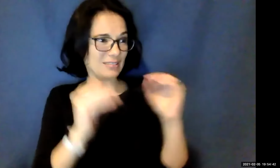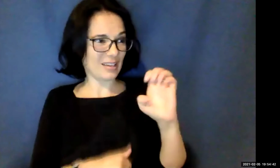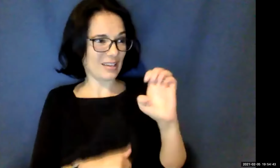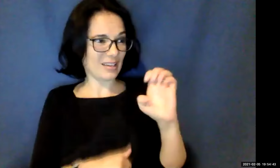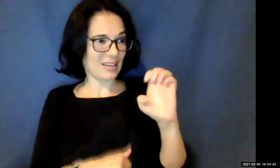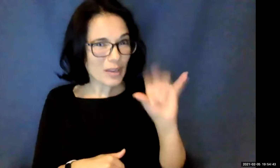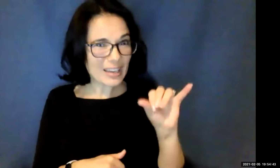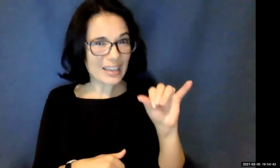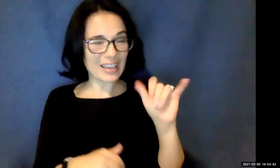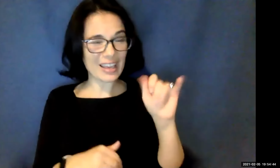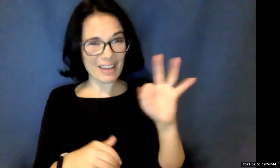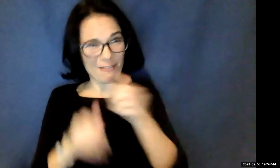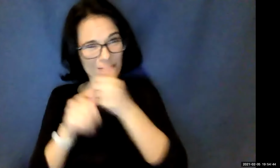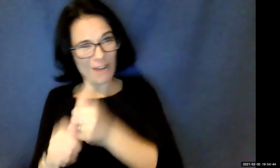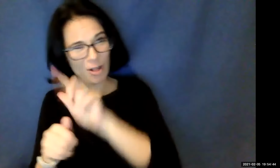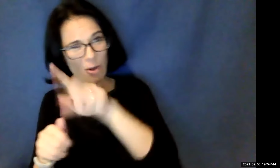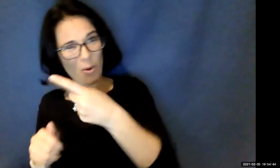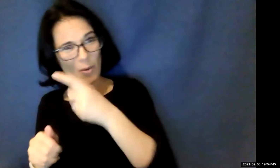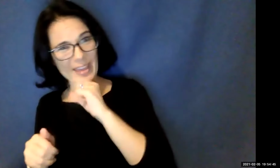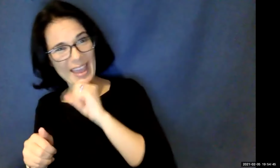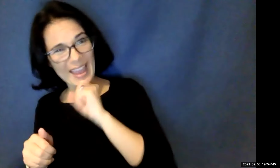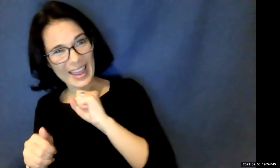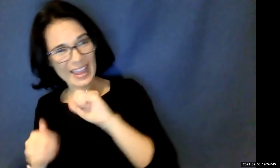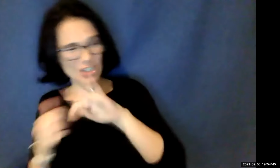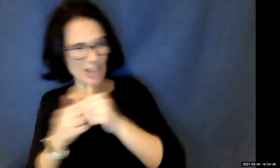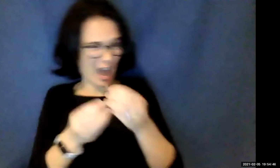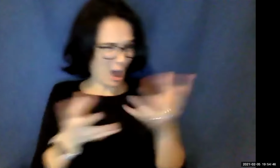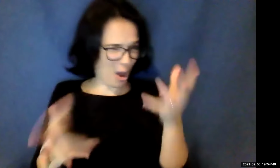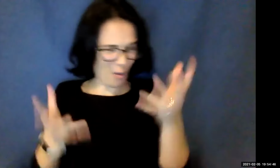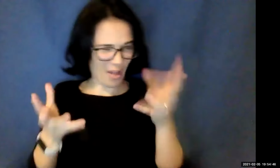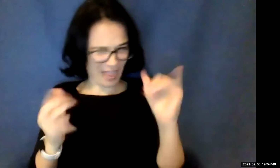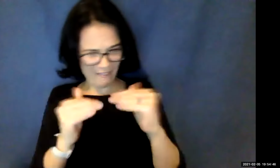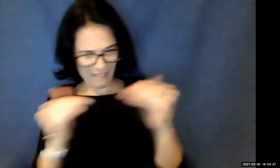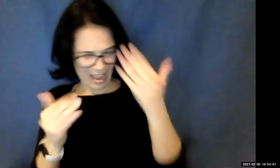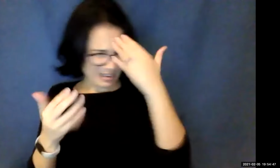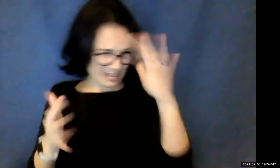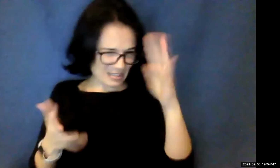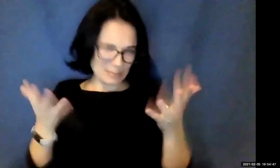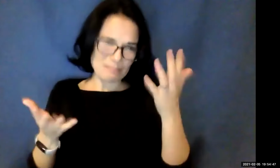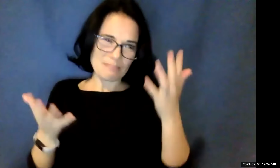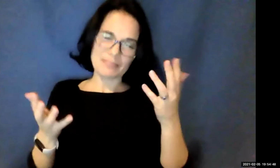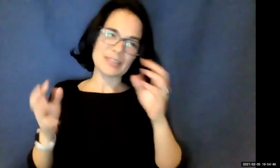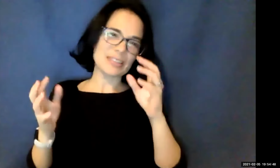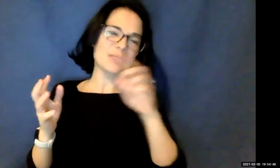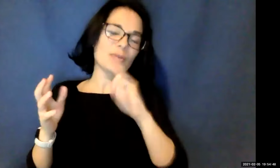and it depends all in how it’s rolled out and what the details are really. Like everything, right? The devil’s in the details.